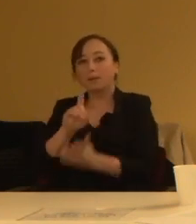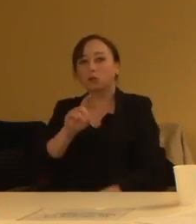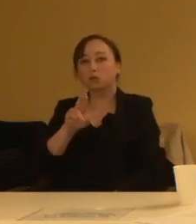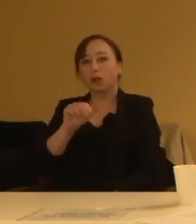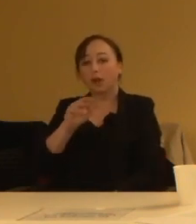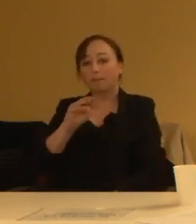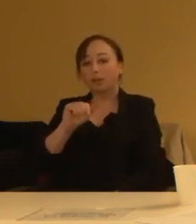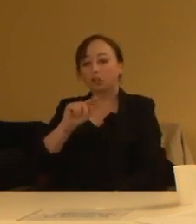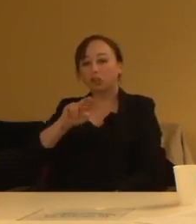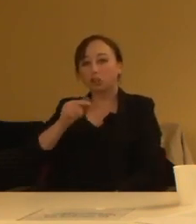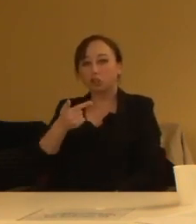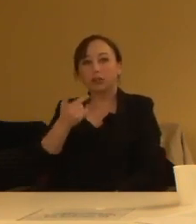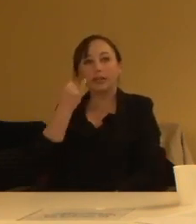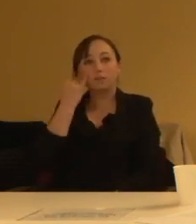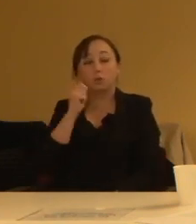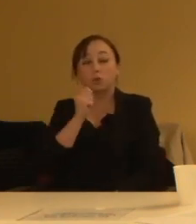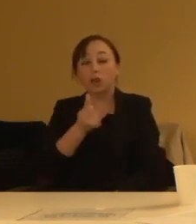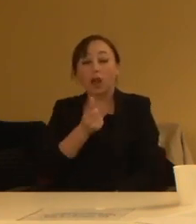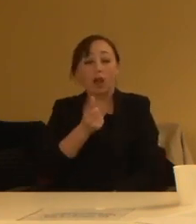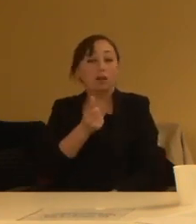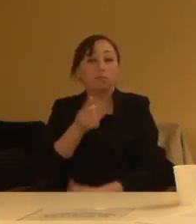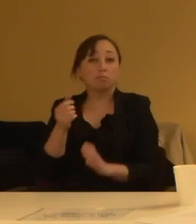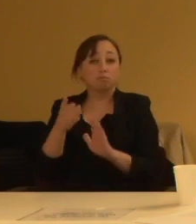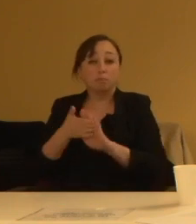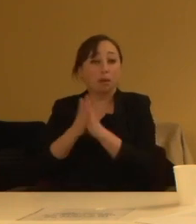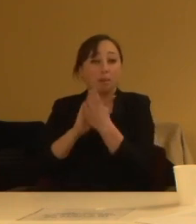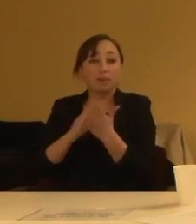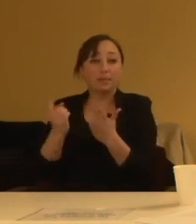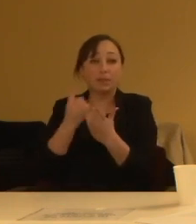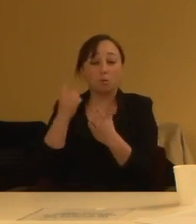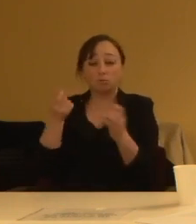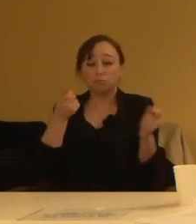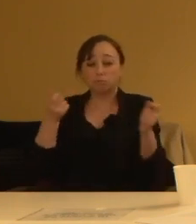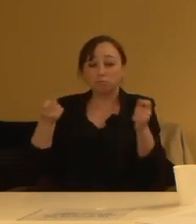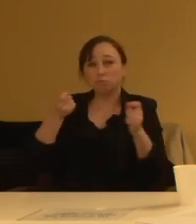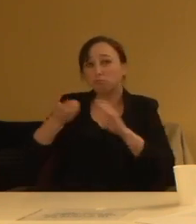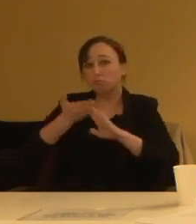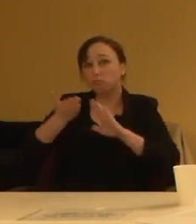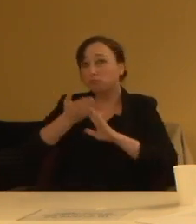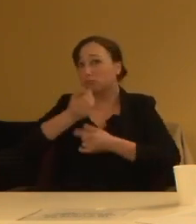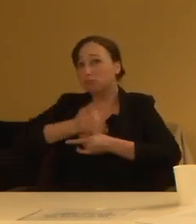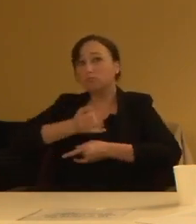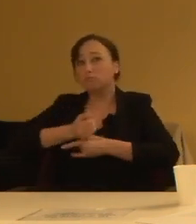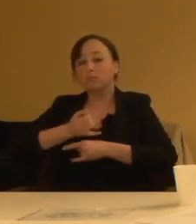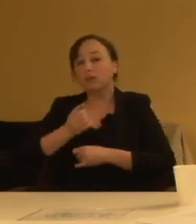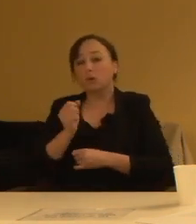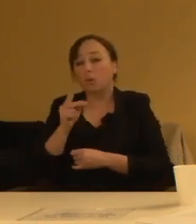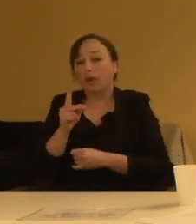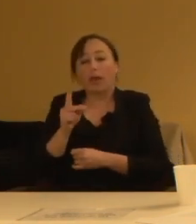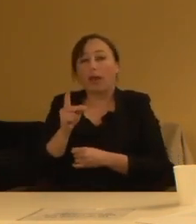And so if you're not planning on being somebody who's running an institution, it's really okay to step back from a conversation that you